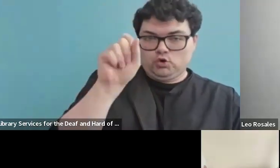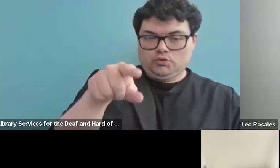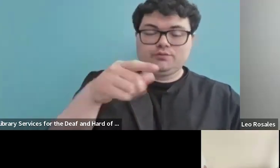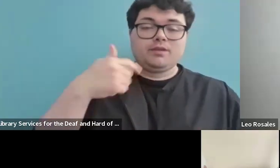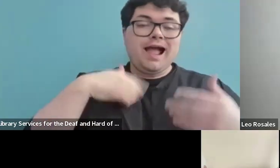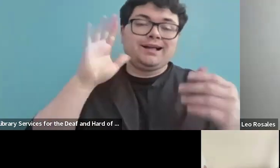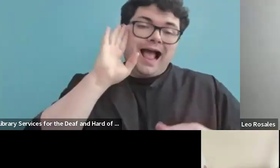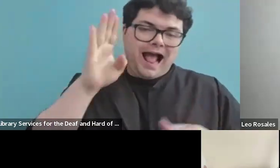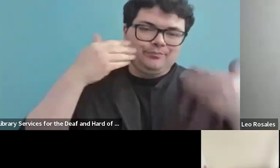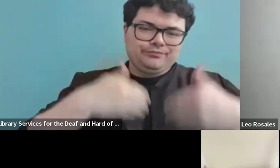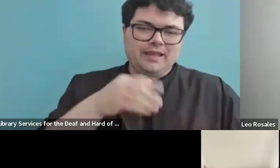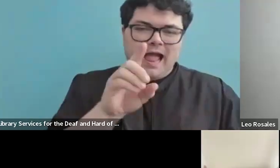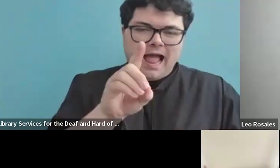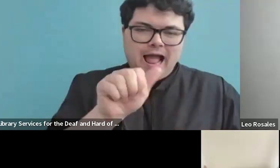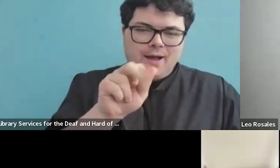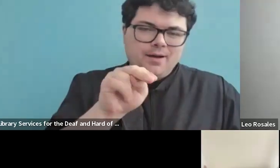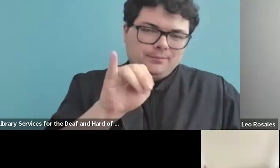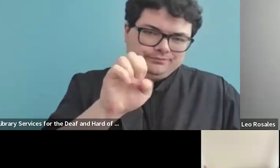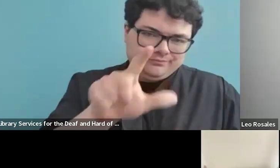[interpreter for Daniel] Yes. This is Daniel. I have a question. [Mike] Yeah.